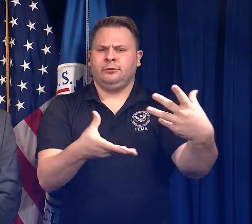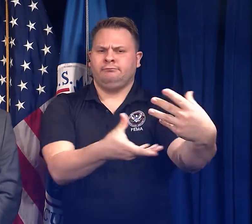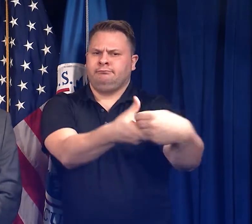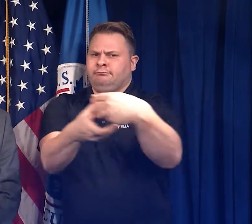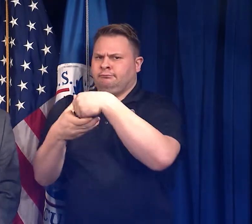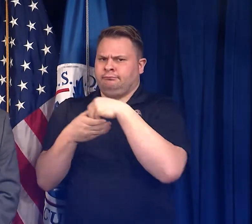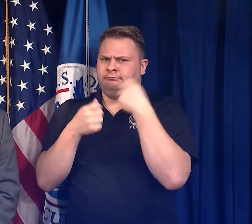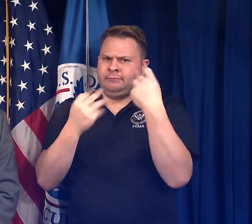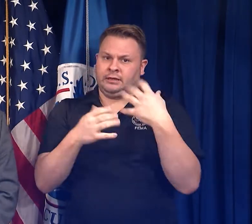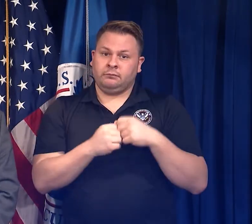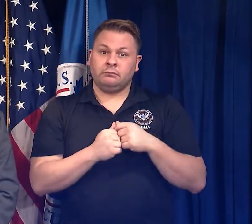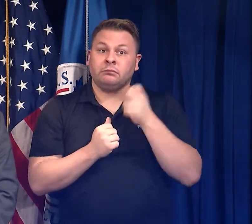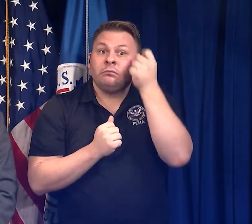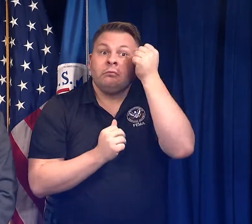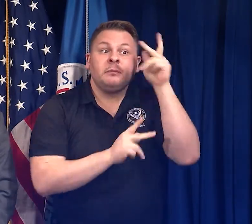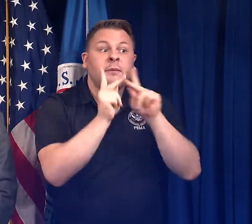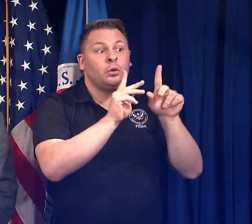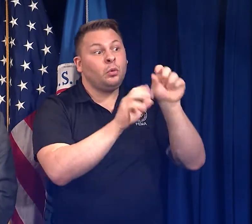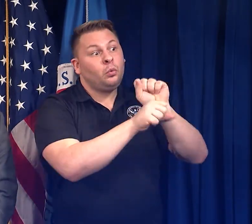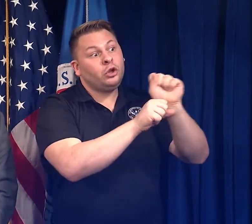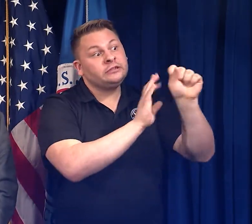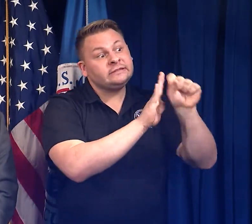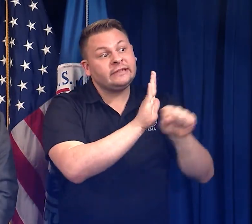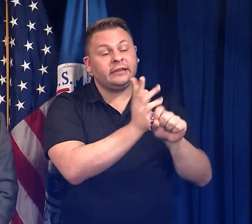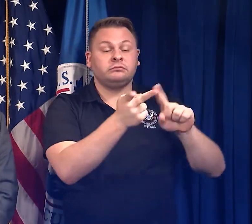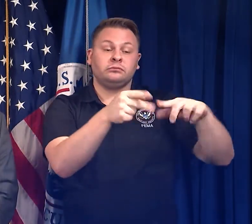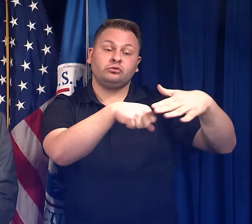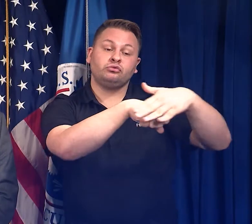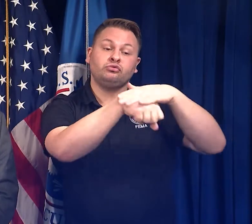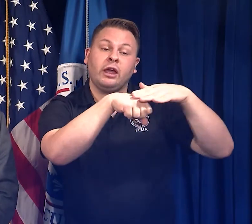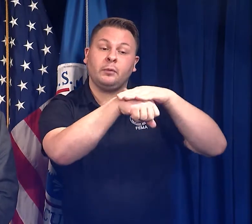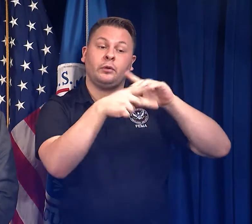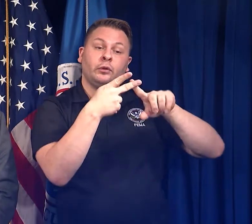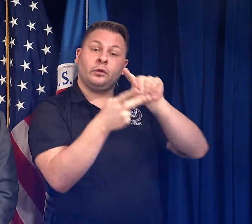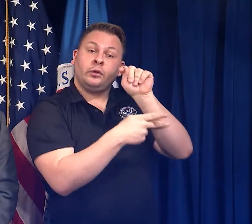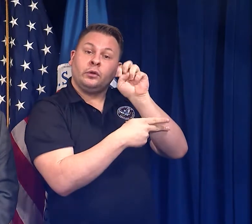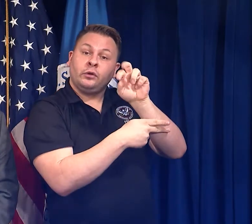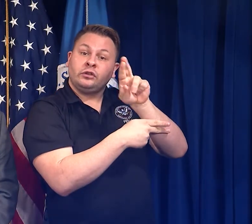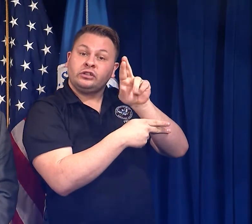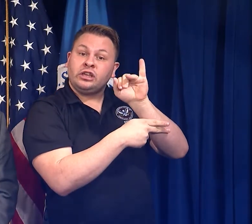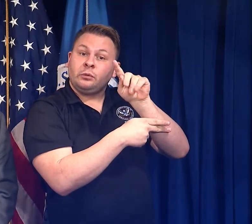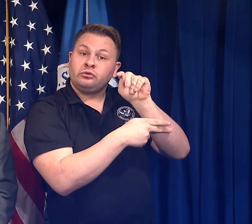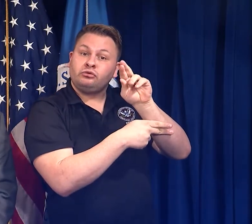Representatives from state, tribal, territorial and local governments work